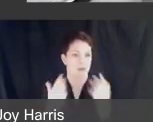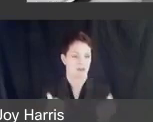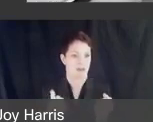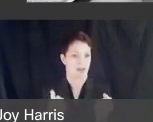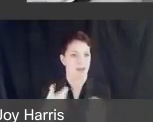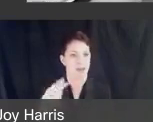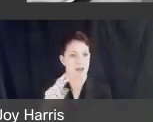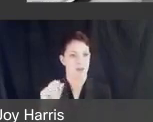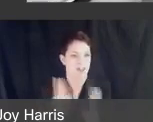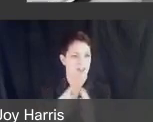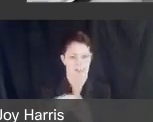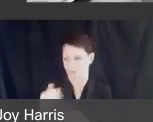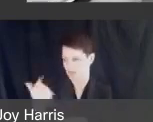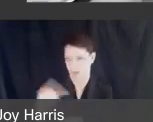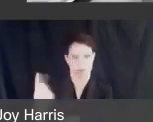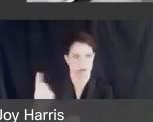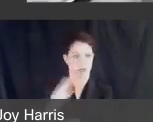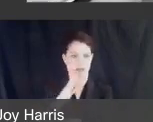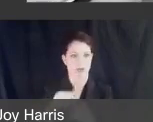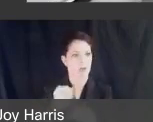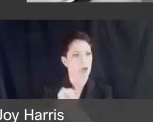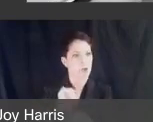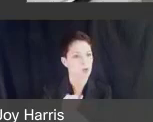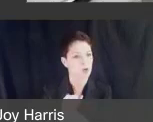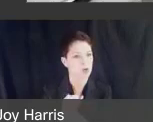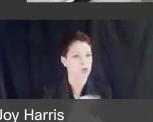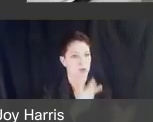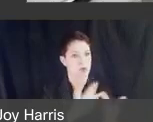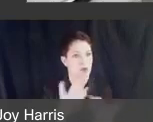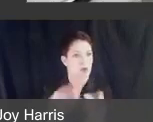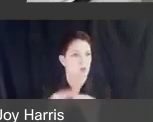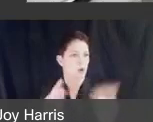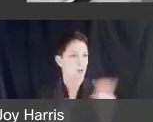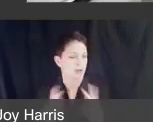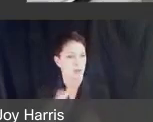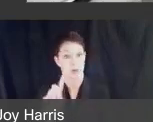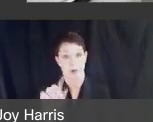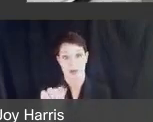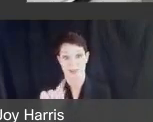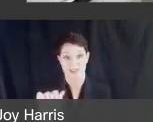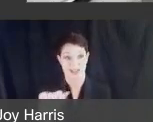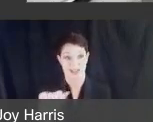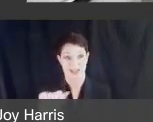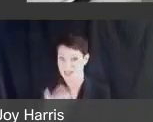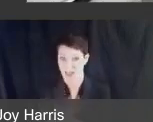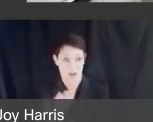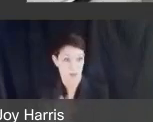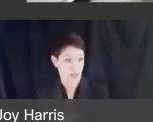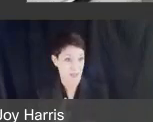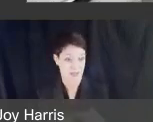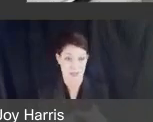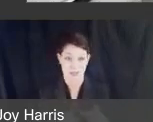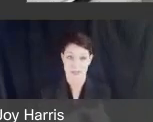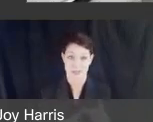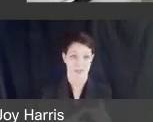talking about efforts to reach more people, either that the data is incomplete that other ethnic and